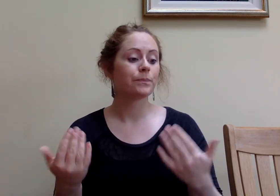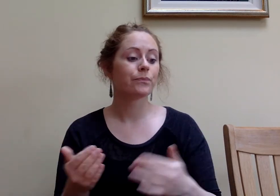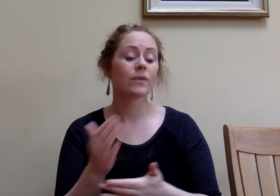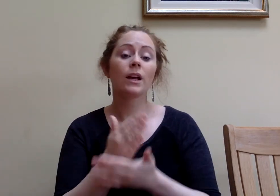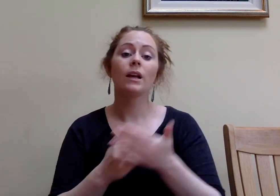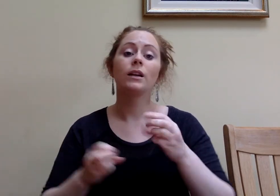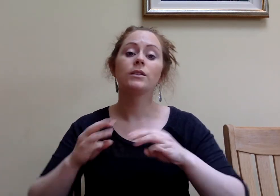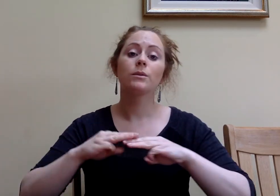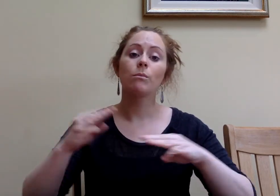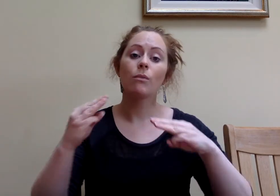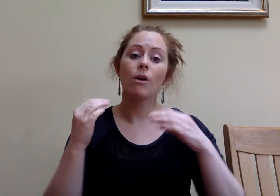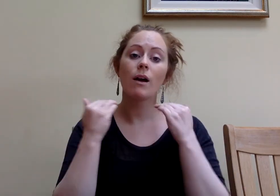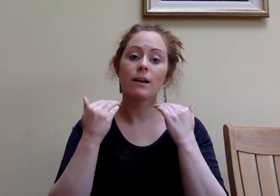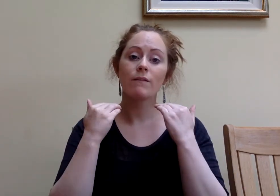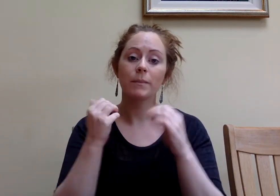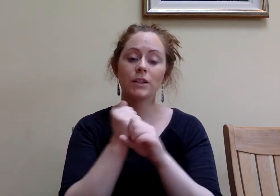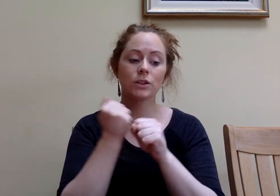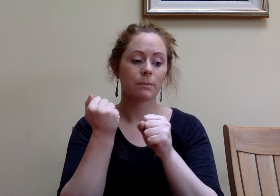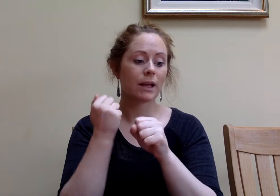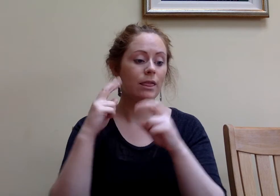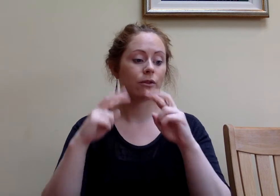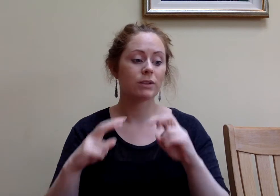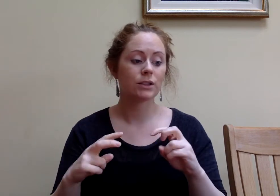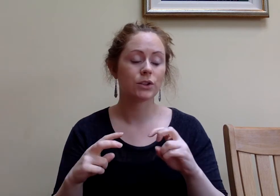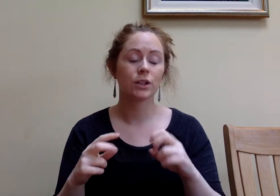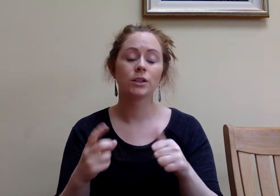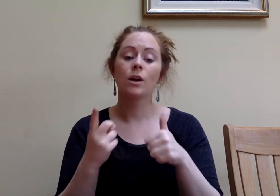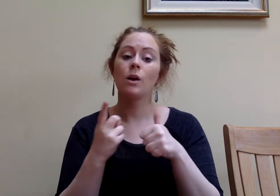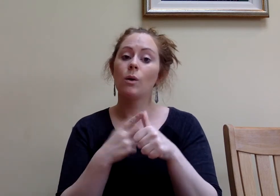Just a litte bit more information for you about the interviews!